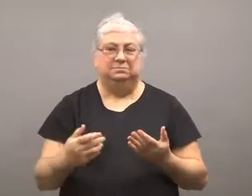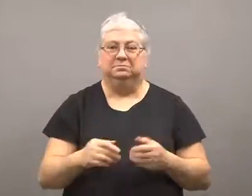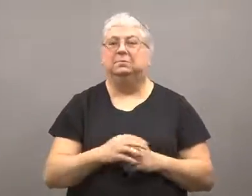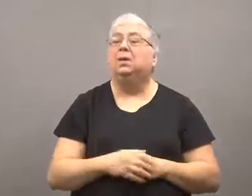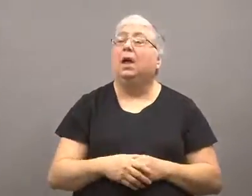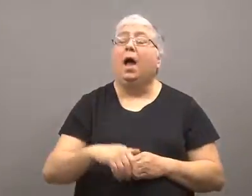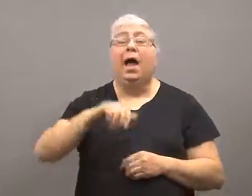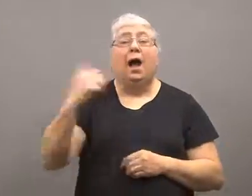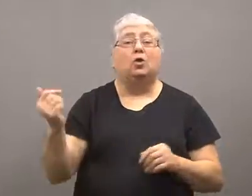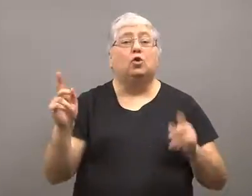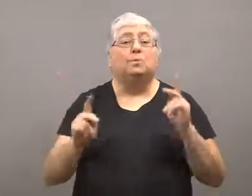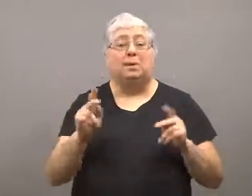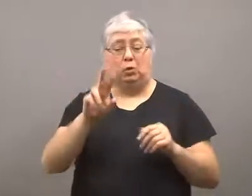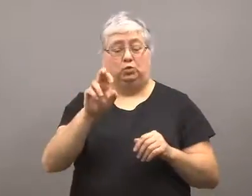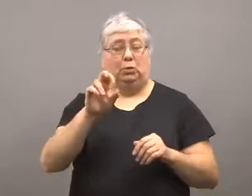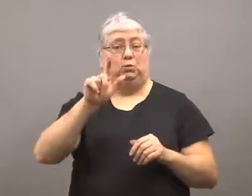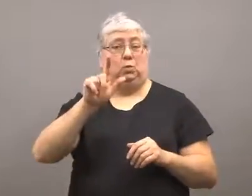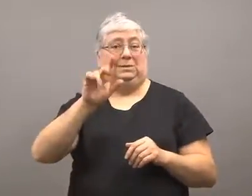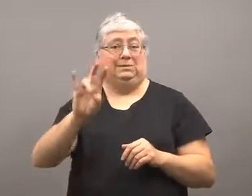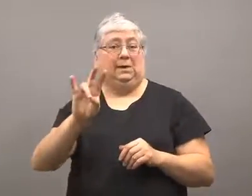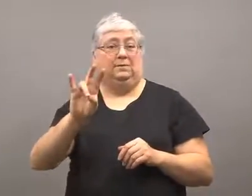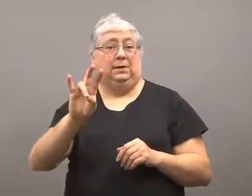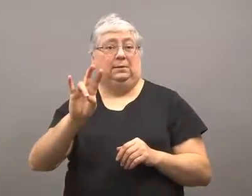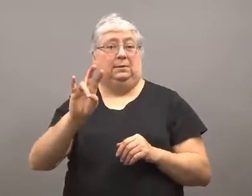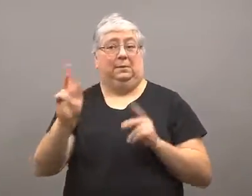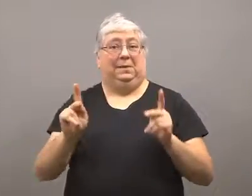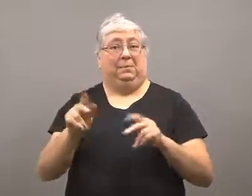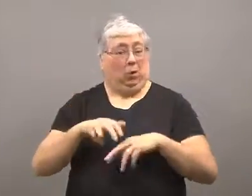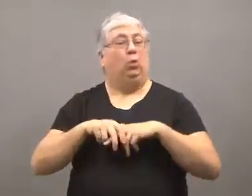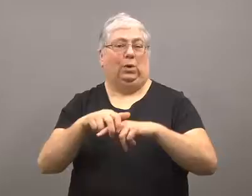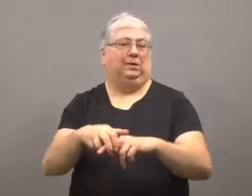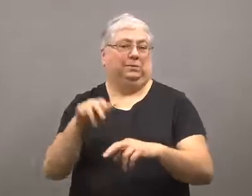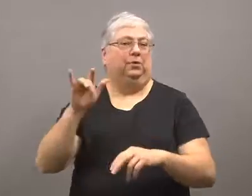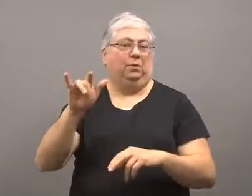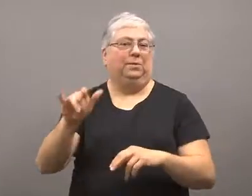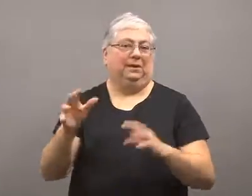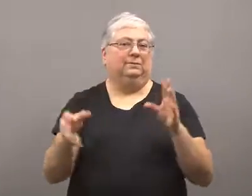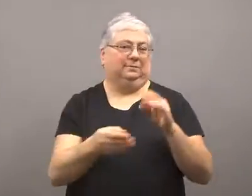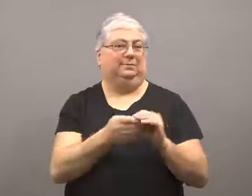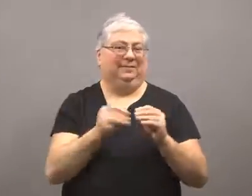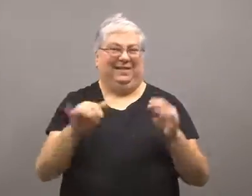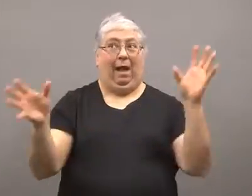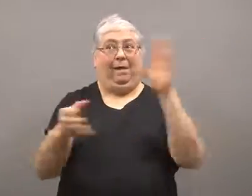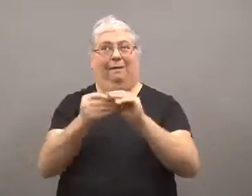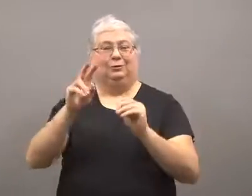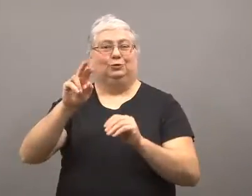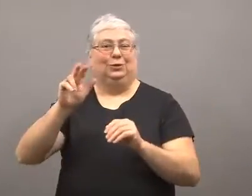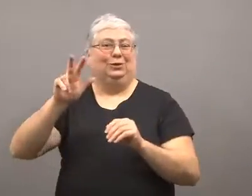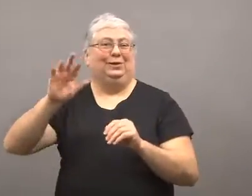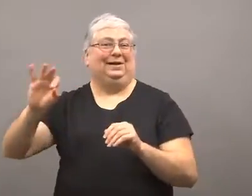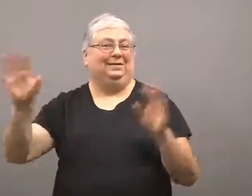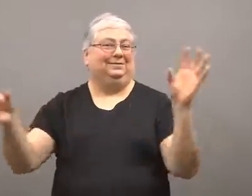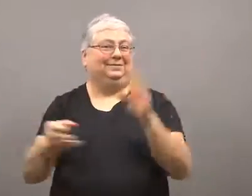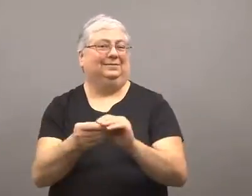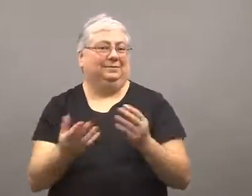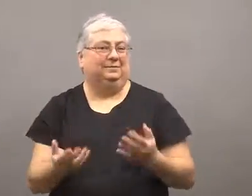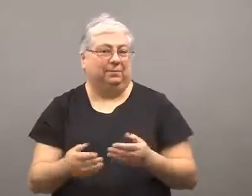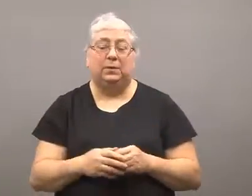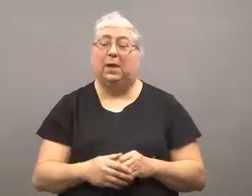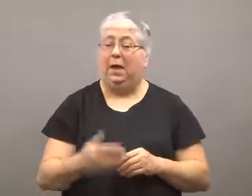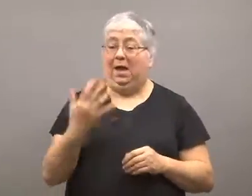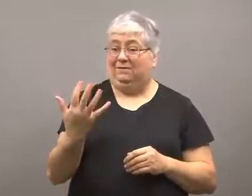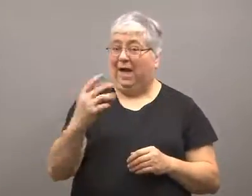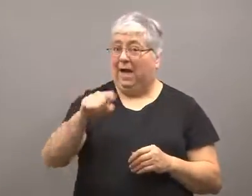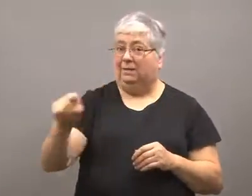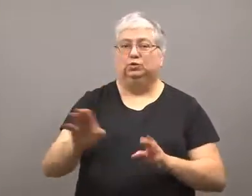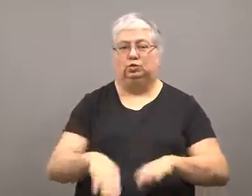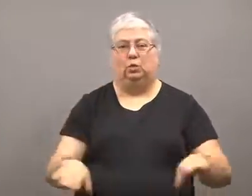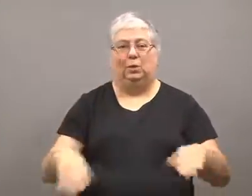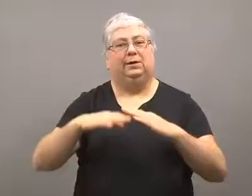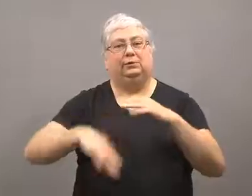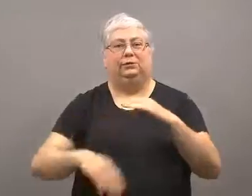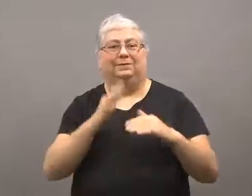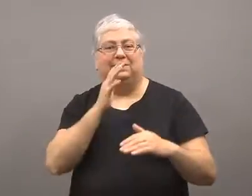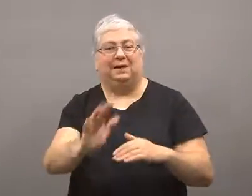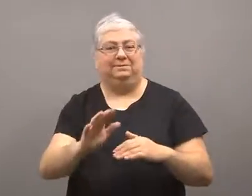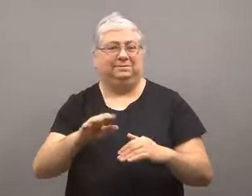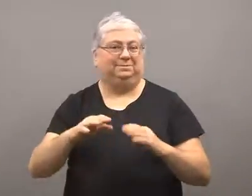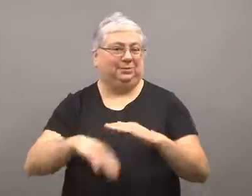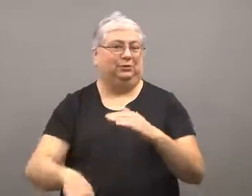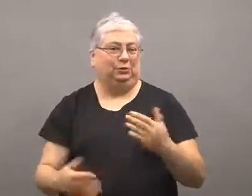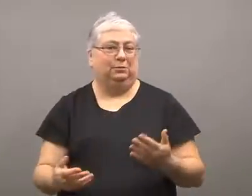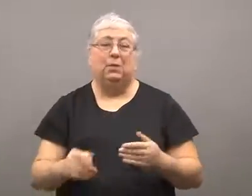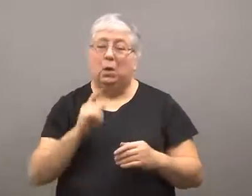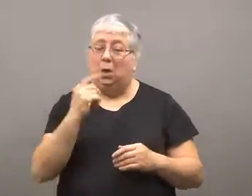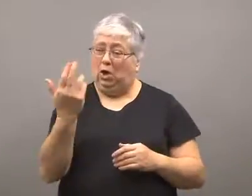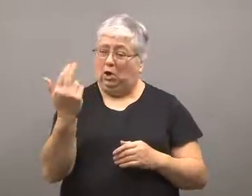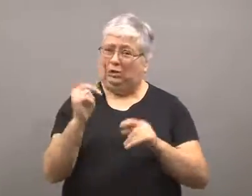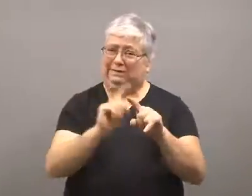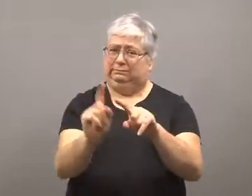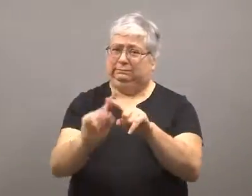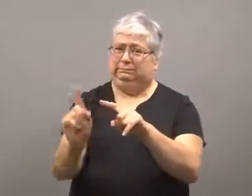The other 227 people on the plane were passengers.